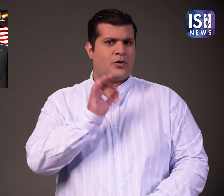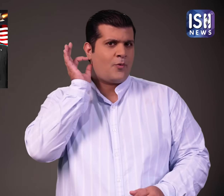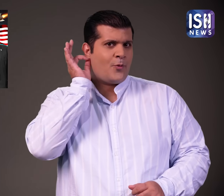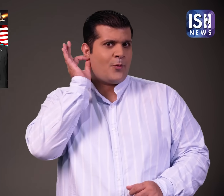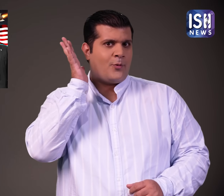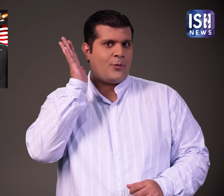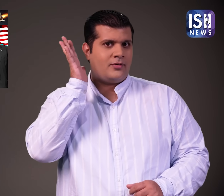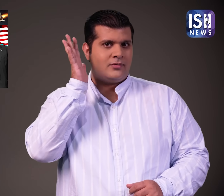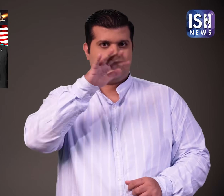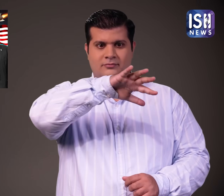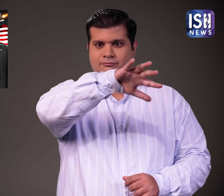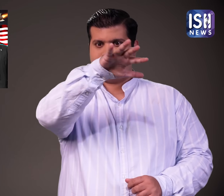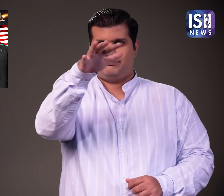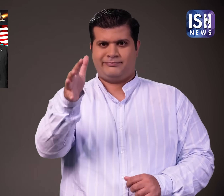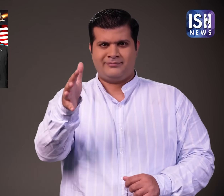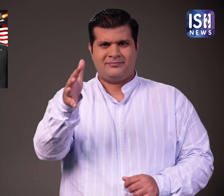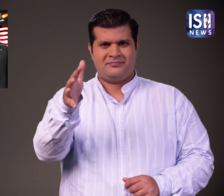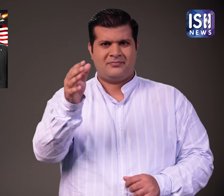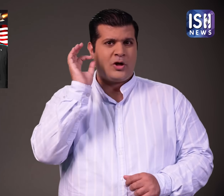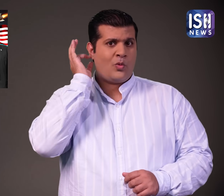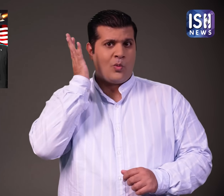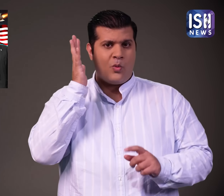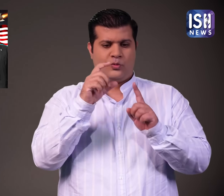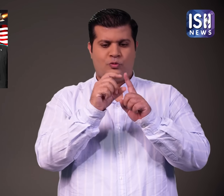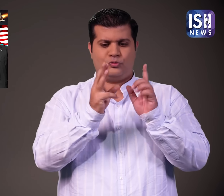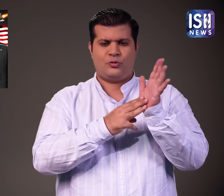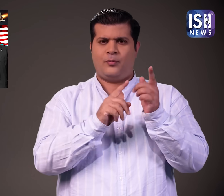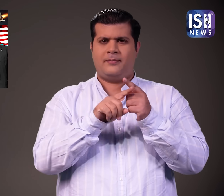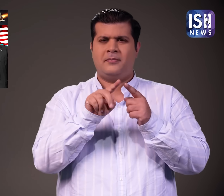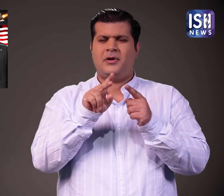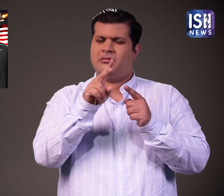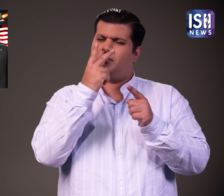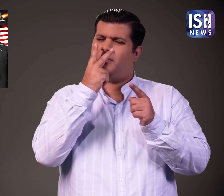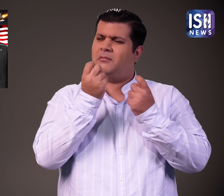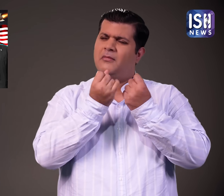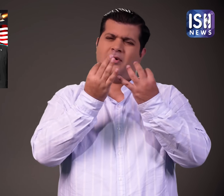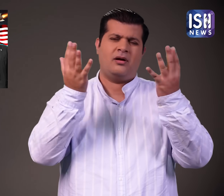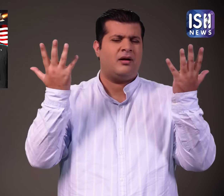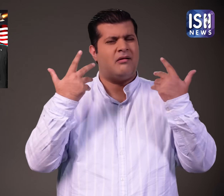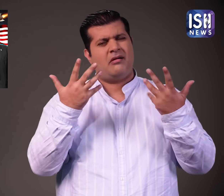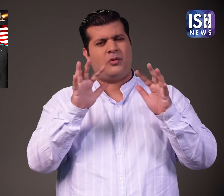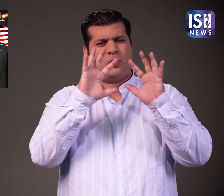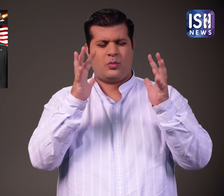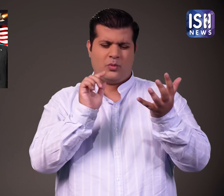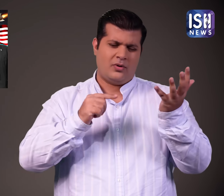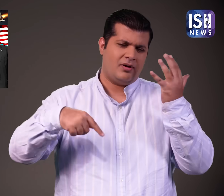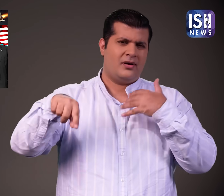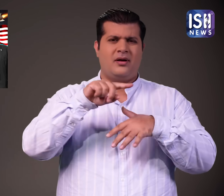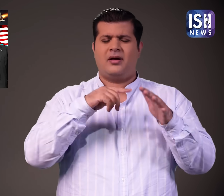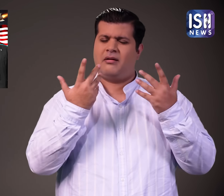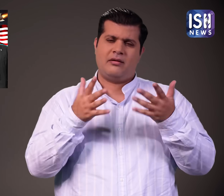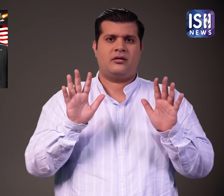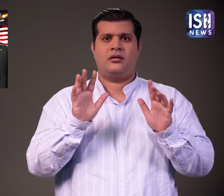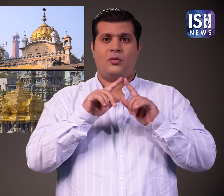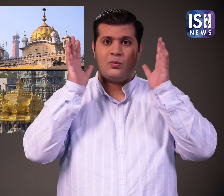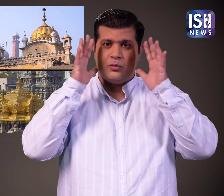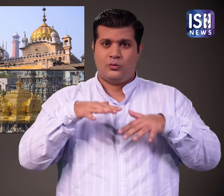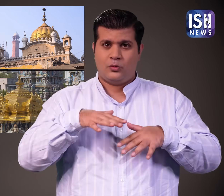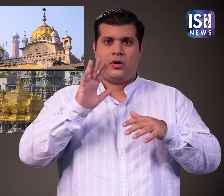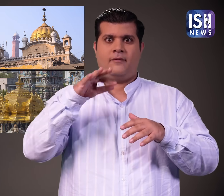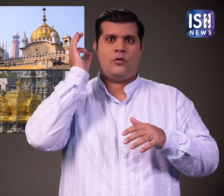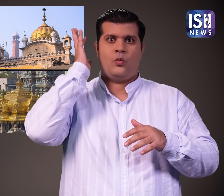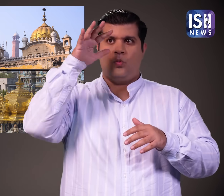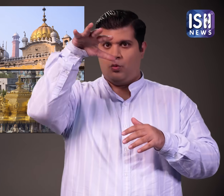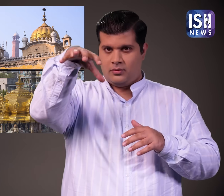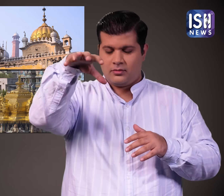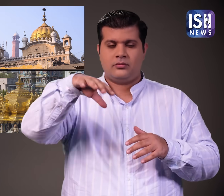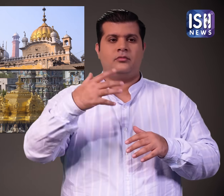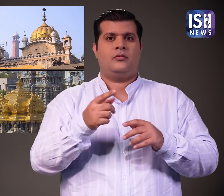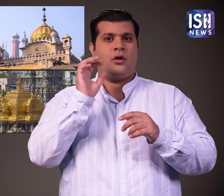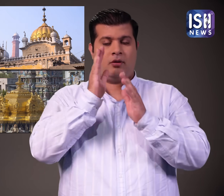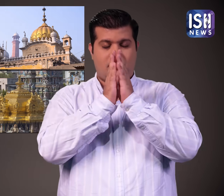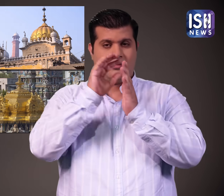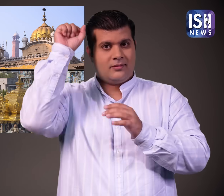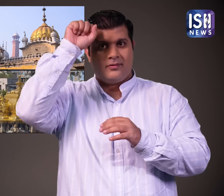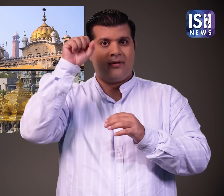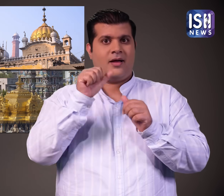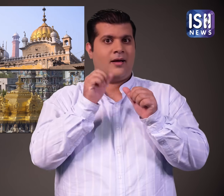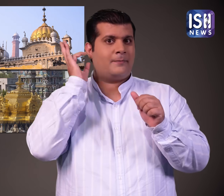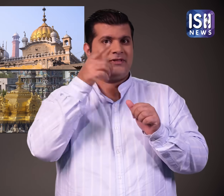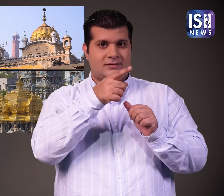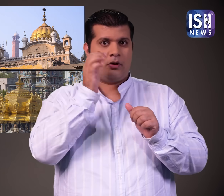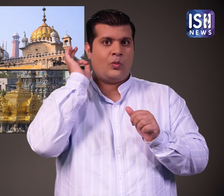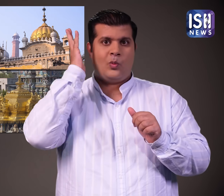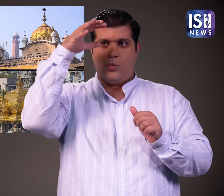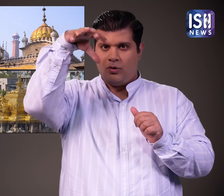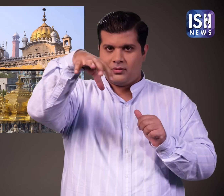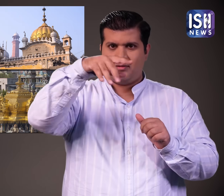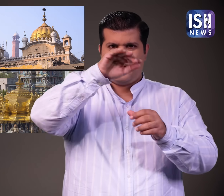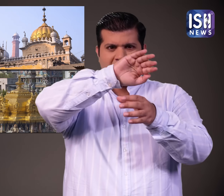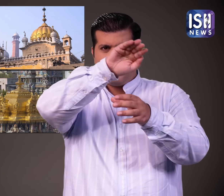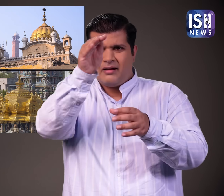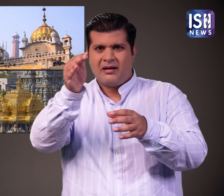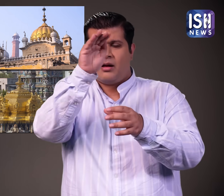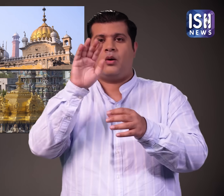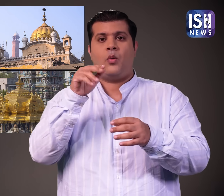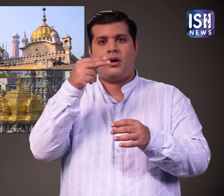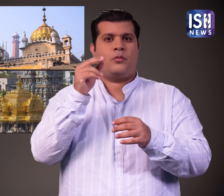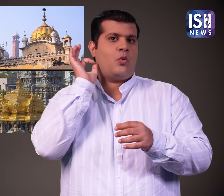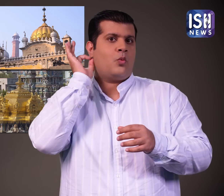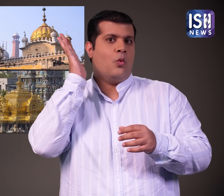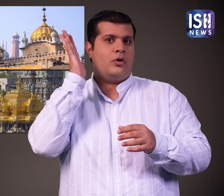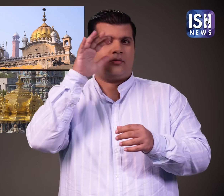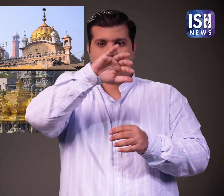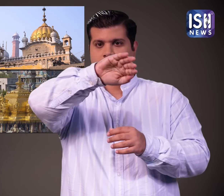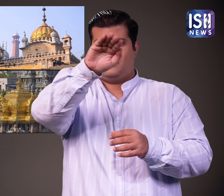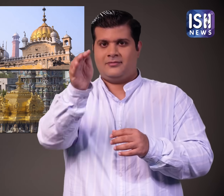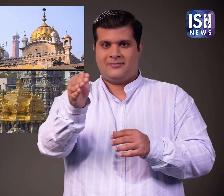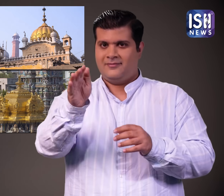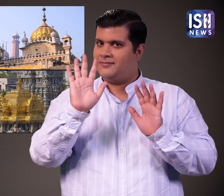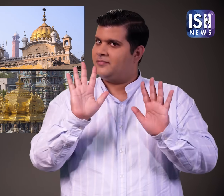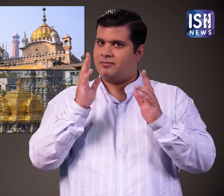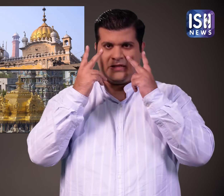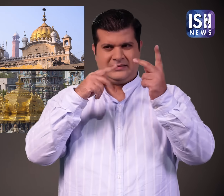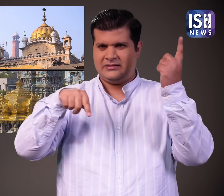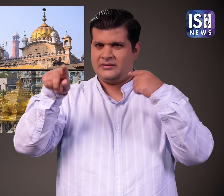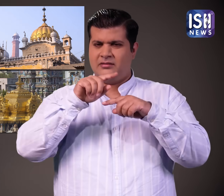You must have seen a golden dome on top of buildings like mosques, gurdwara, Golden Temple, etc.